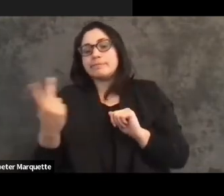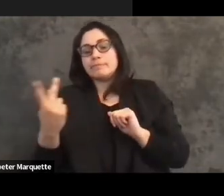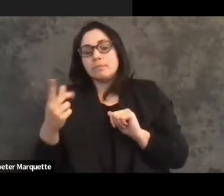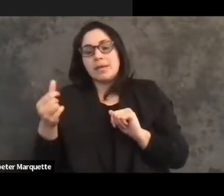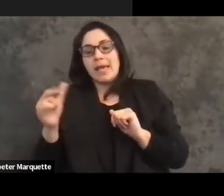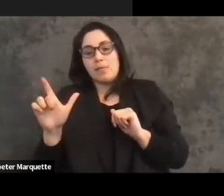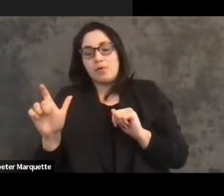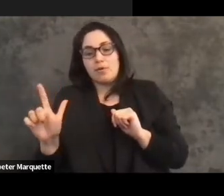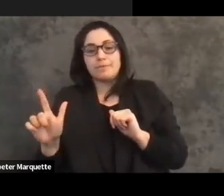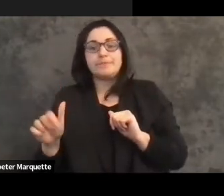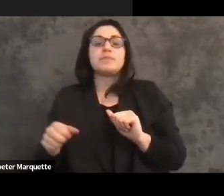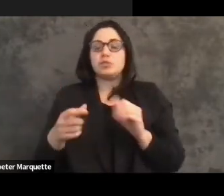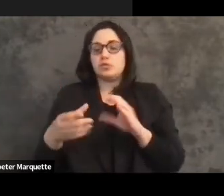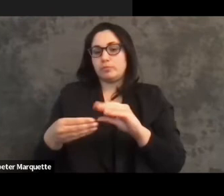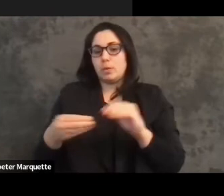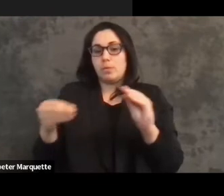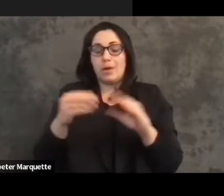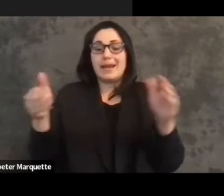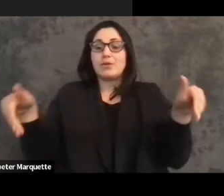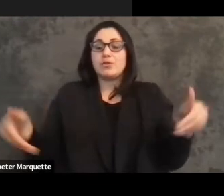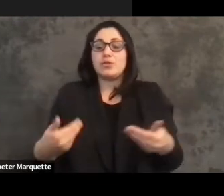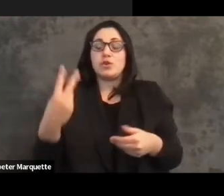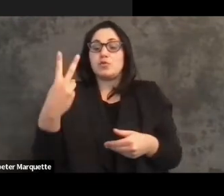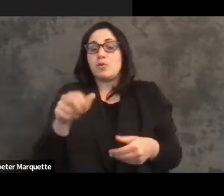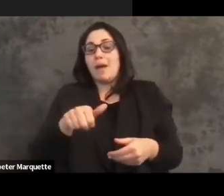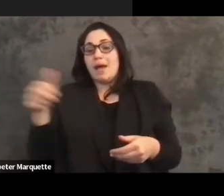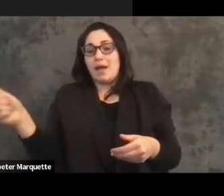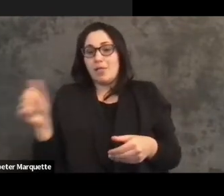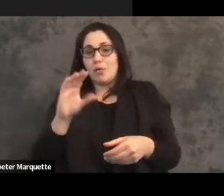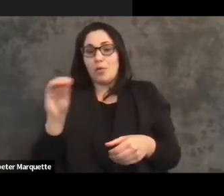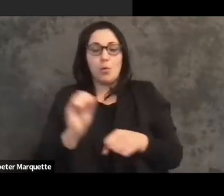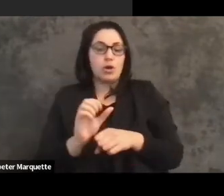And feel free to reach out to me or Gabriel to talk more about this. Now is my great privilege